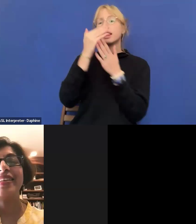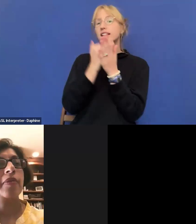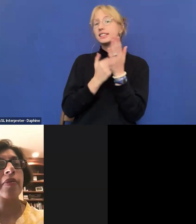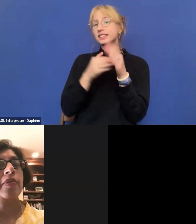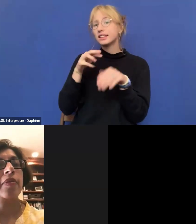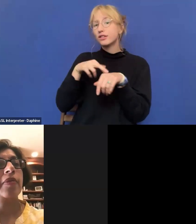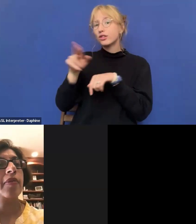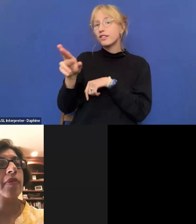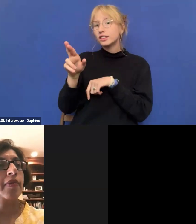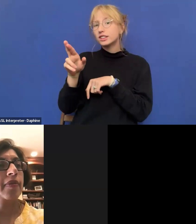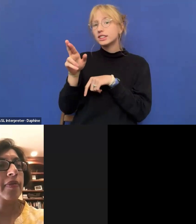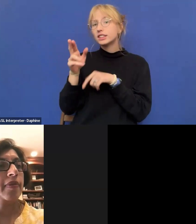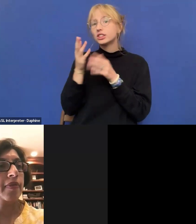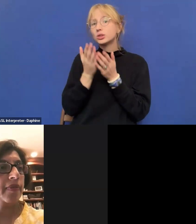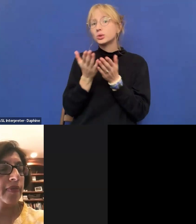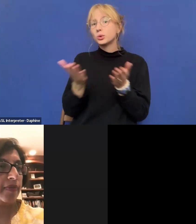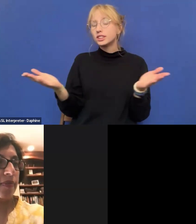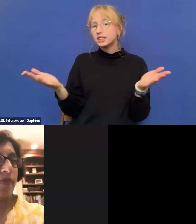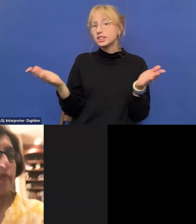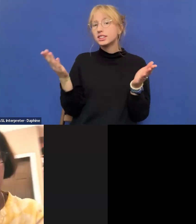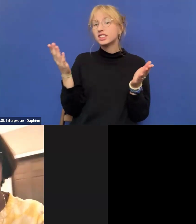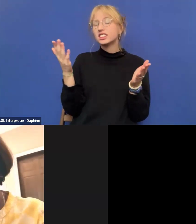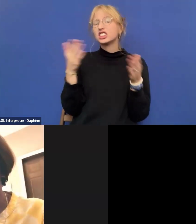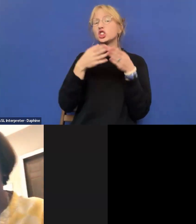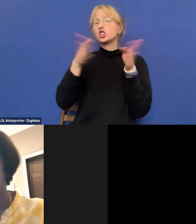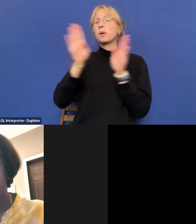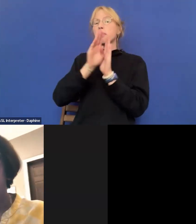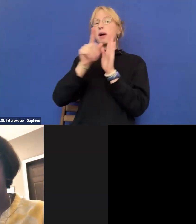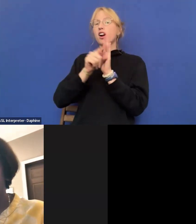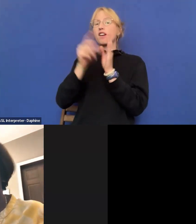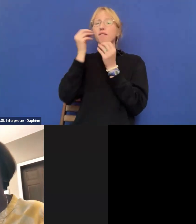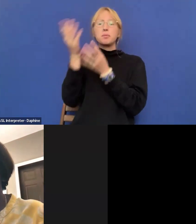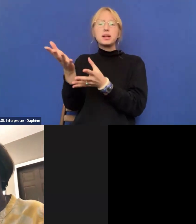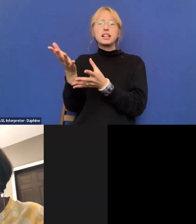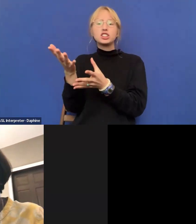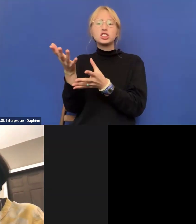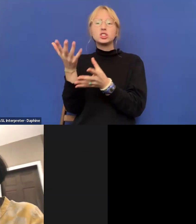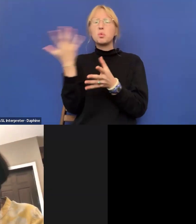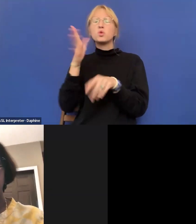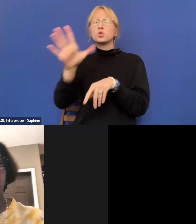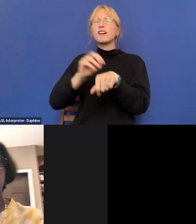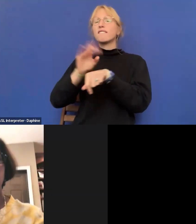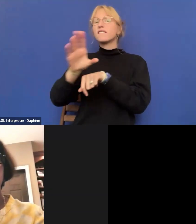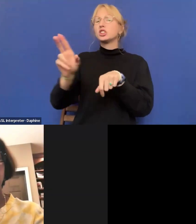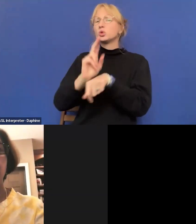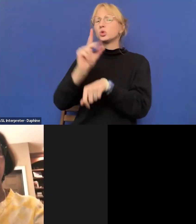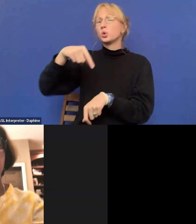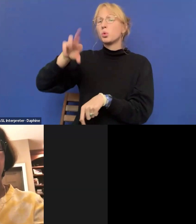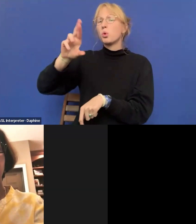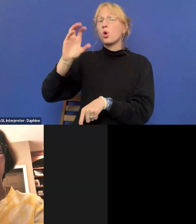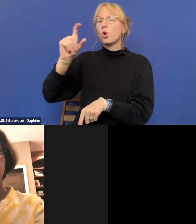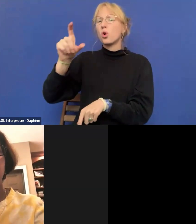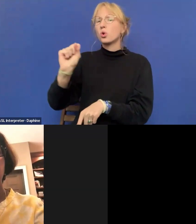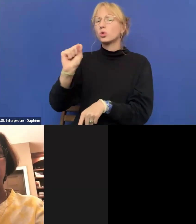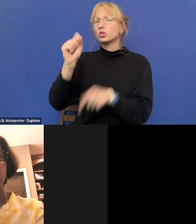sources, general background information? What your advice on using QR codes in the poster?